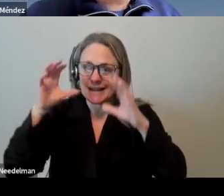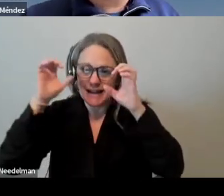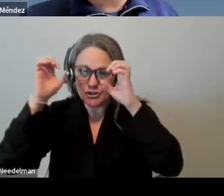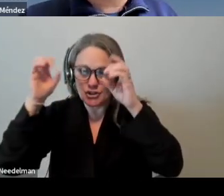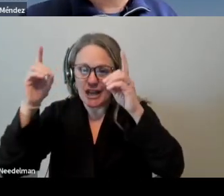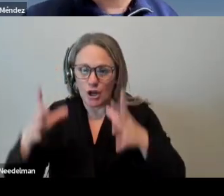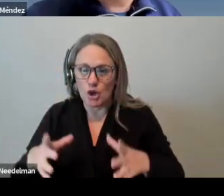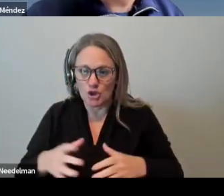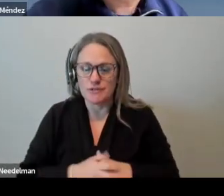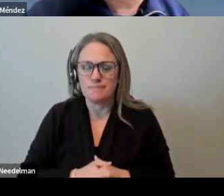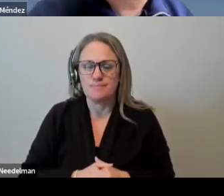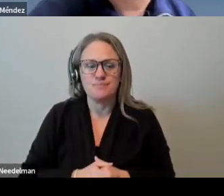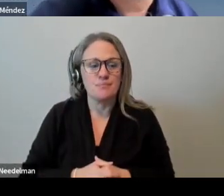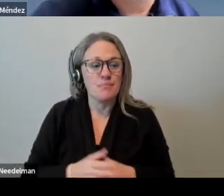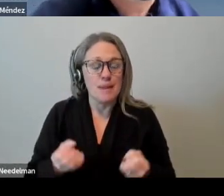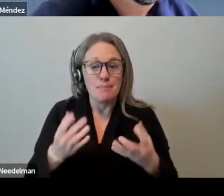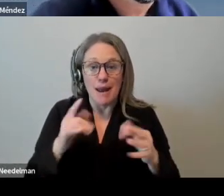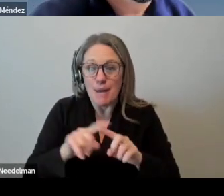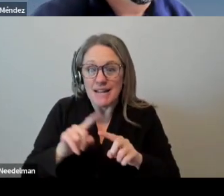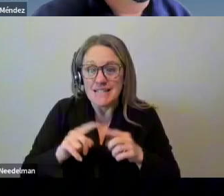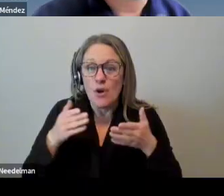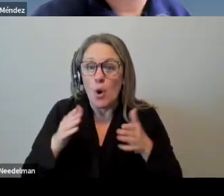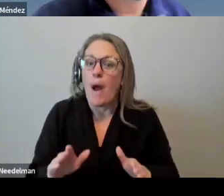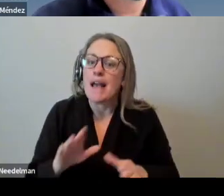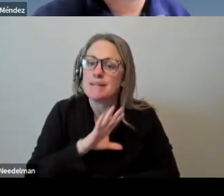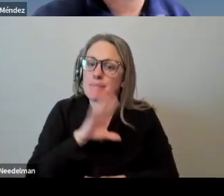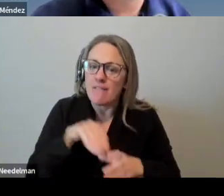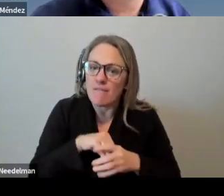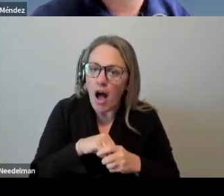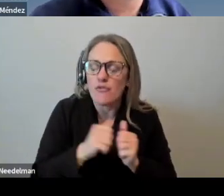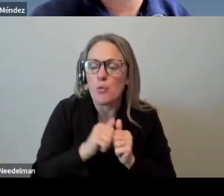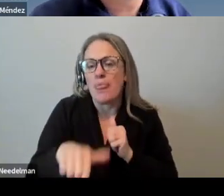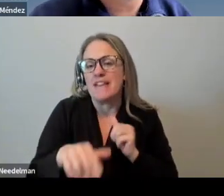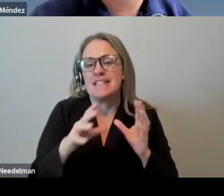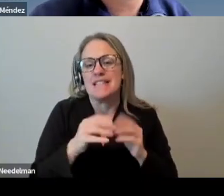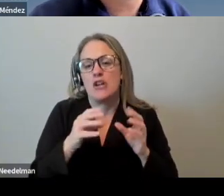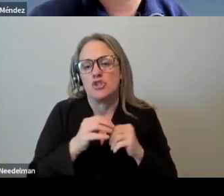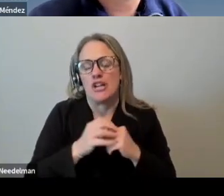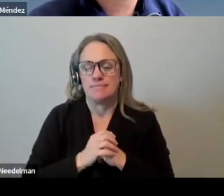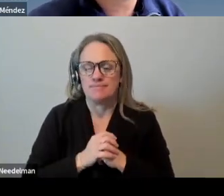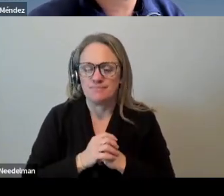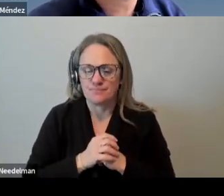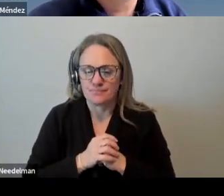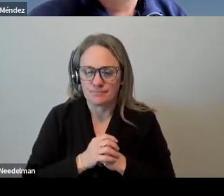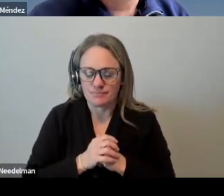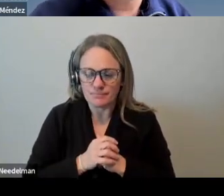There are many ways to engage during this session and the other sessions of the Teach Access Student Academy.